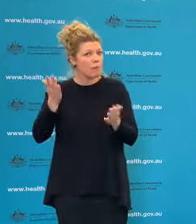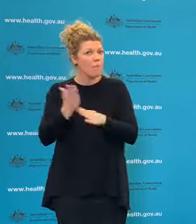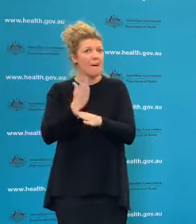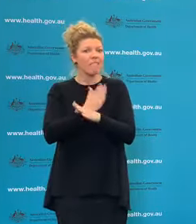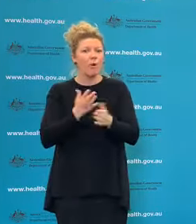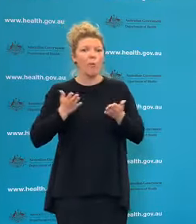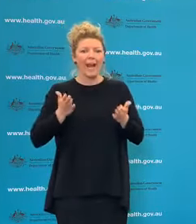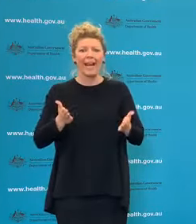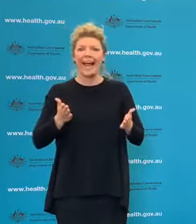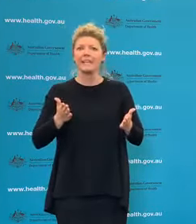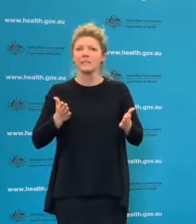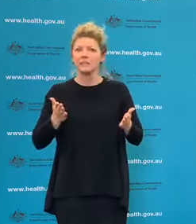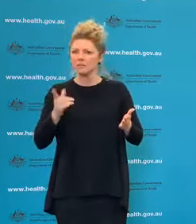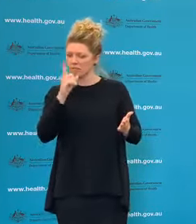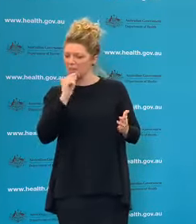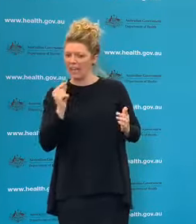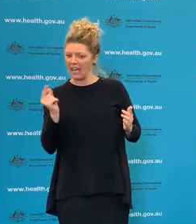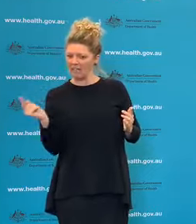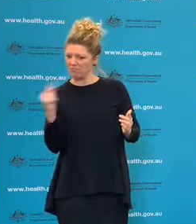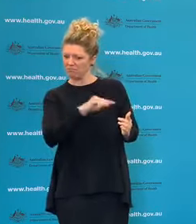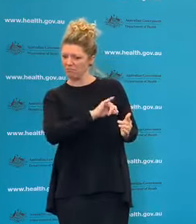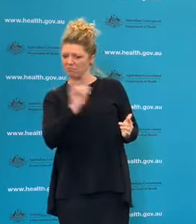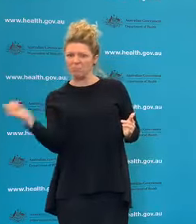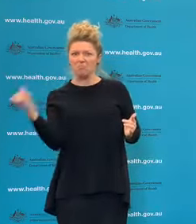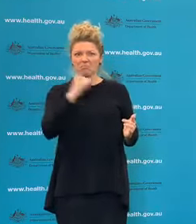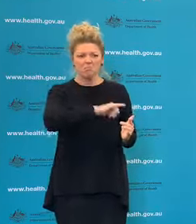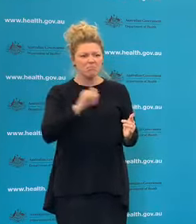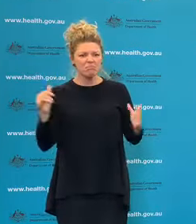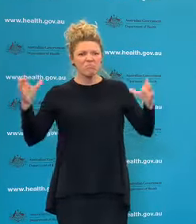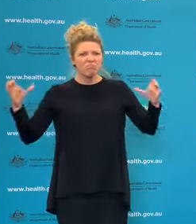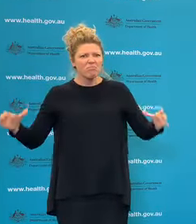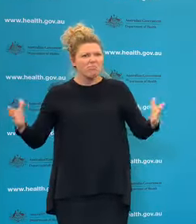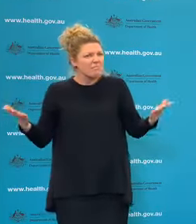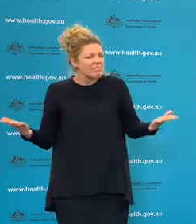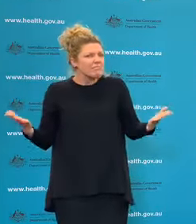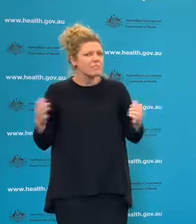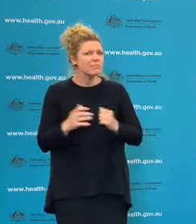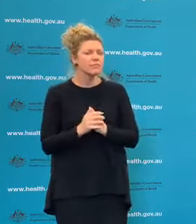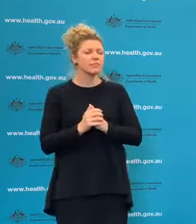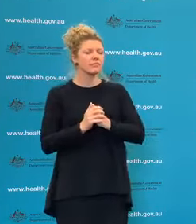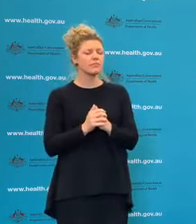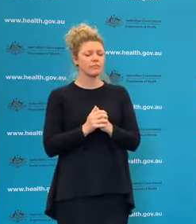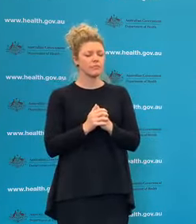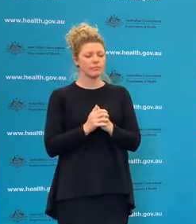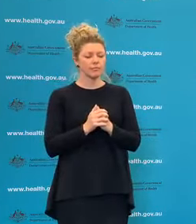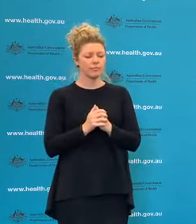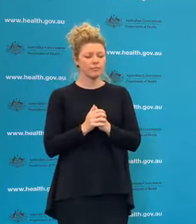I think the considerations around this bubble as we are talking